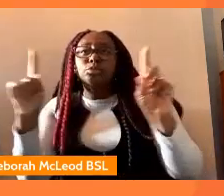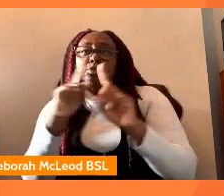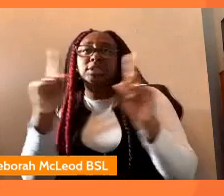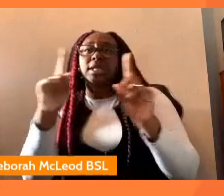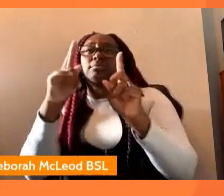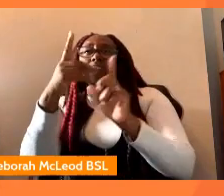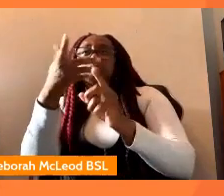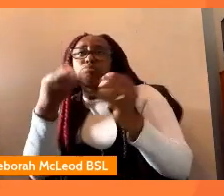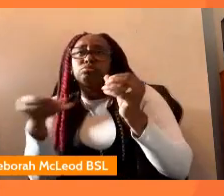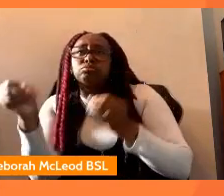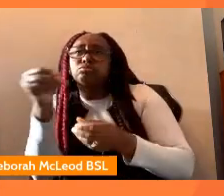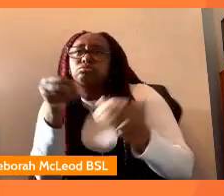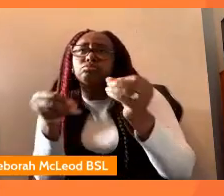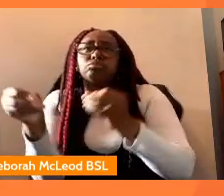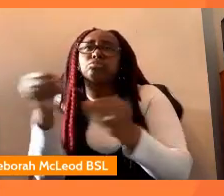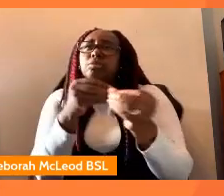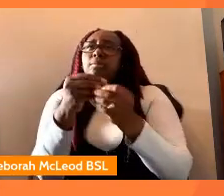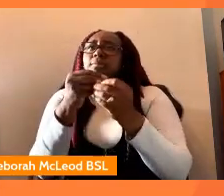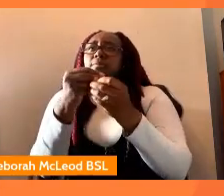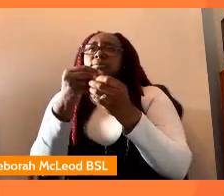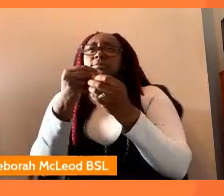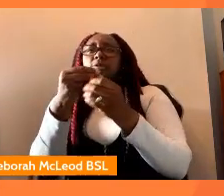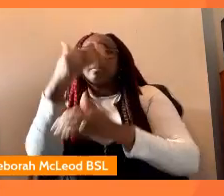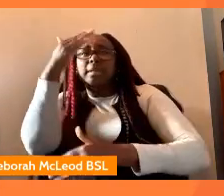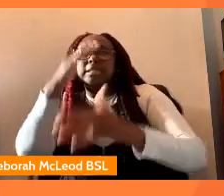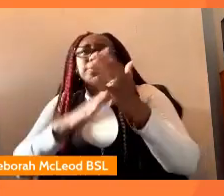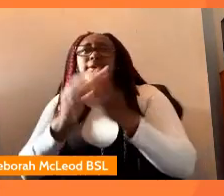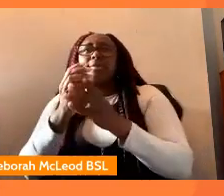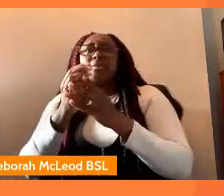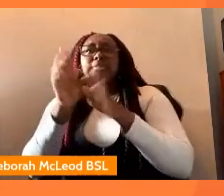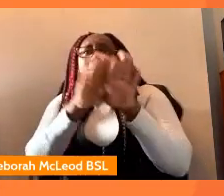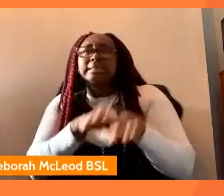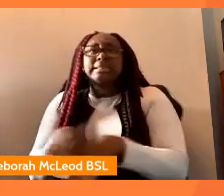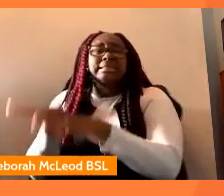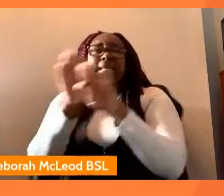spatial experience at the National Theatre's immersive storytelling studio